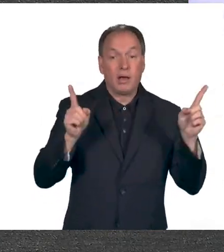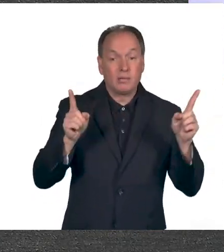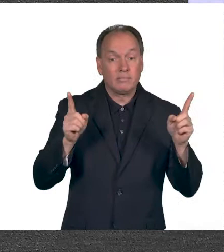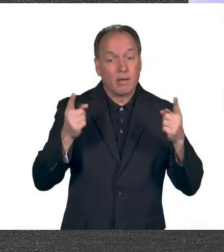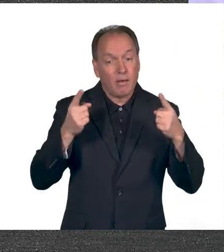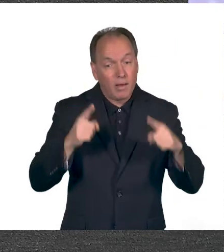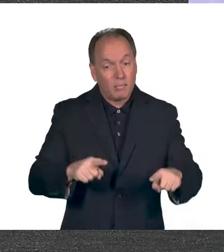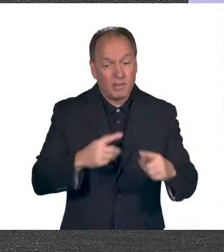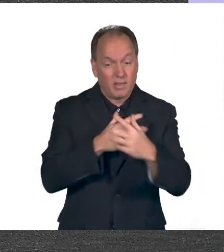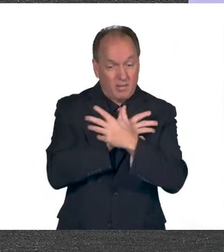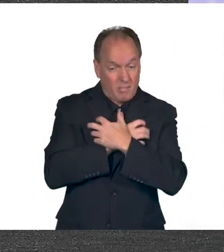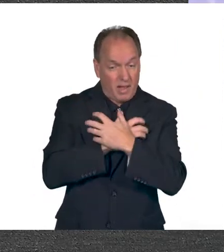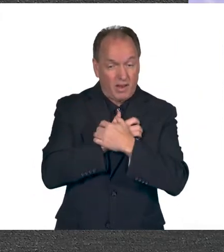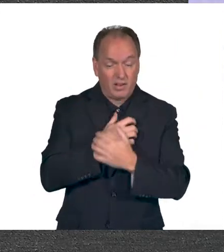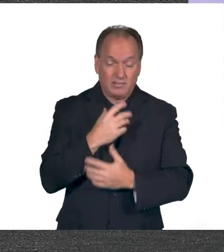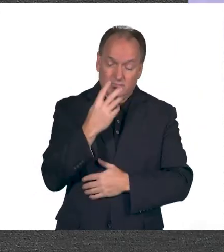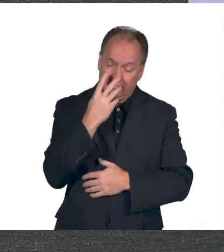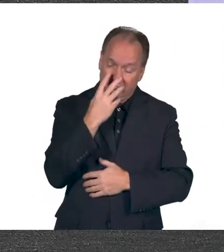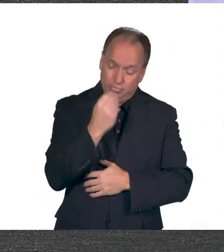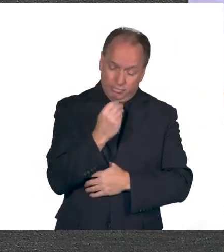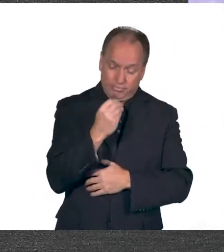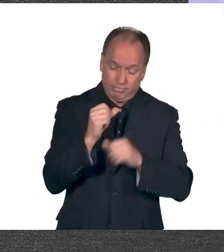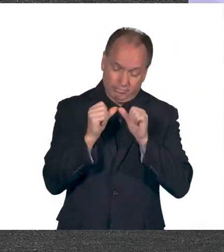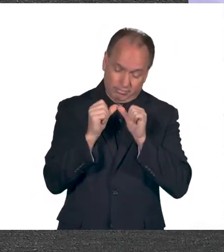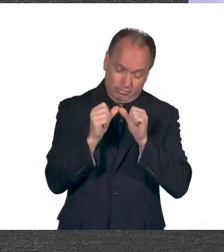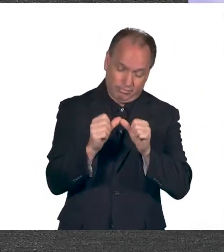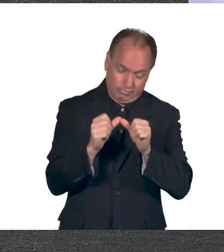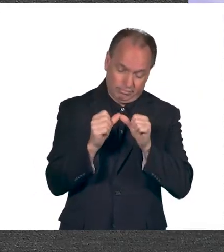but the bear snores on."